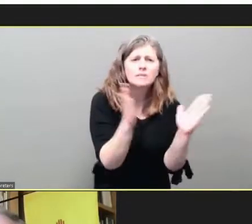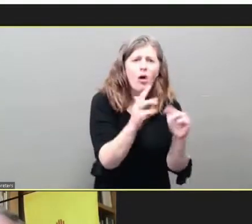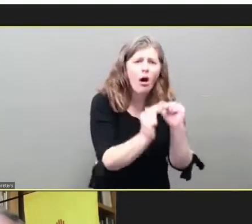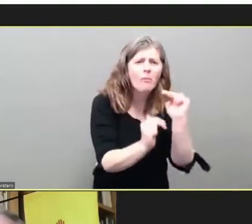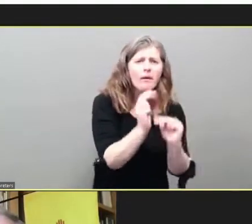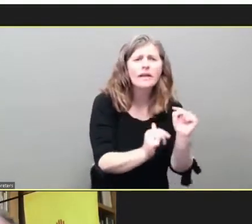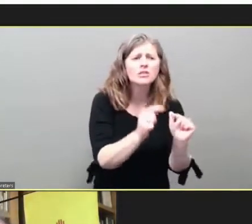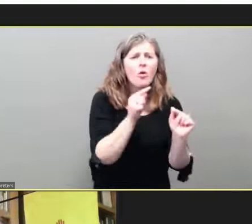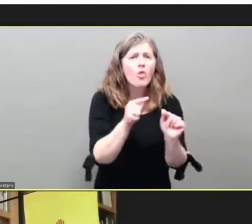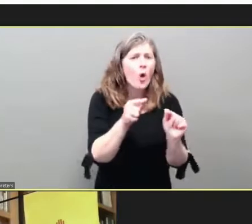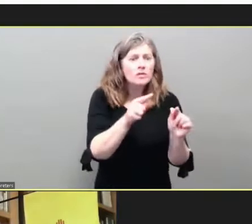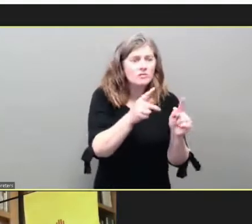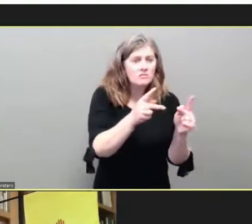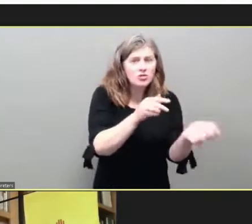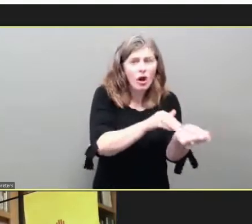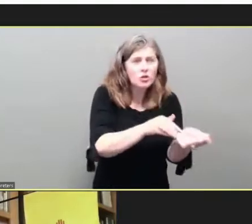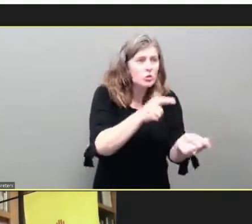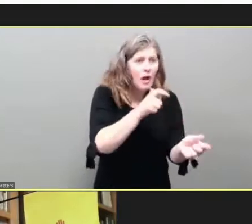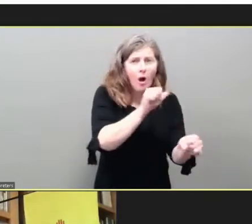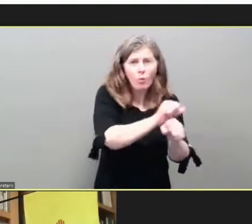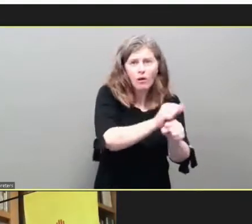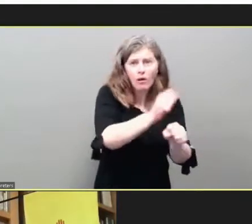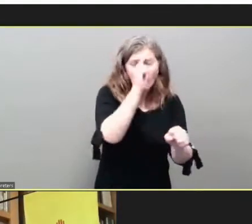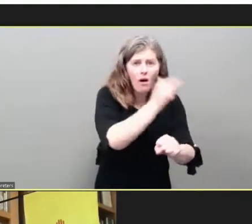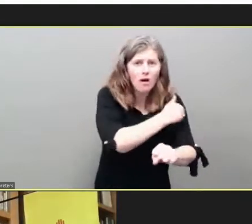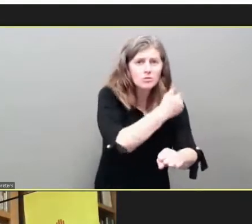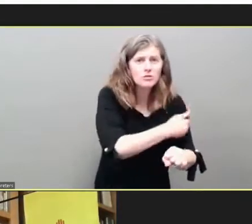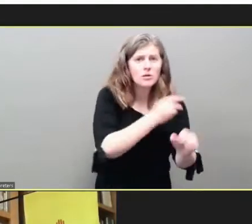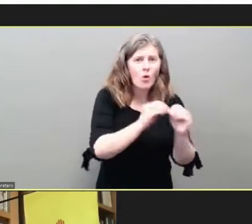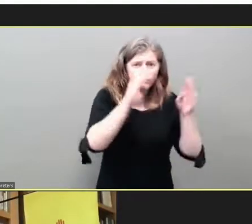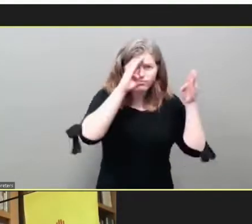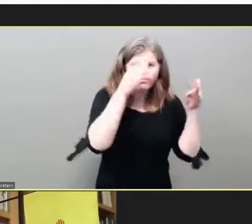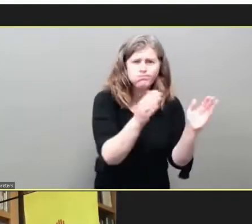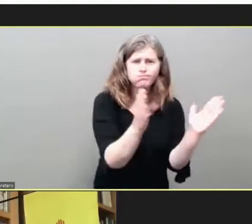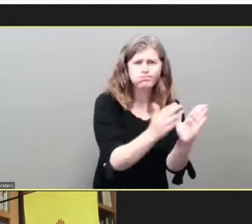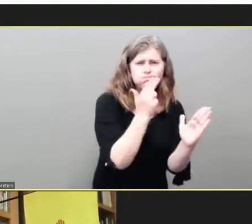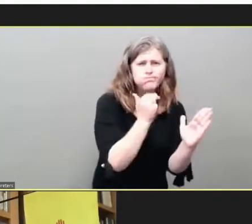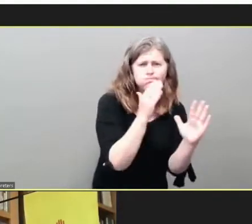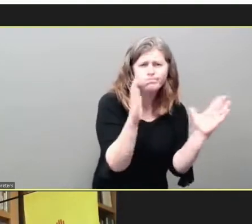hospital sort of primary care providers? Um, and any idea of maybe how many